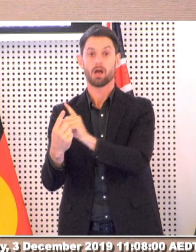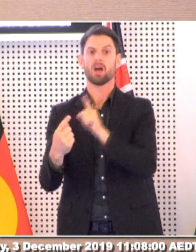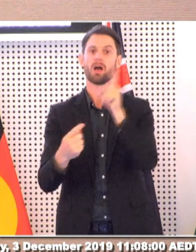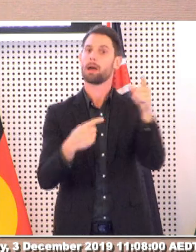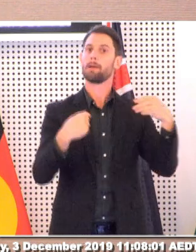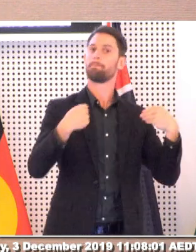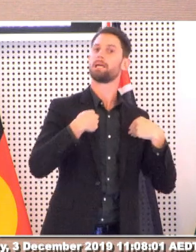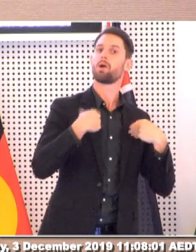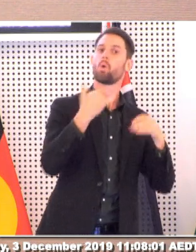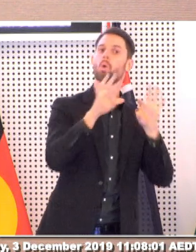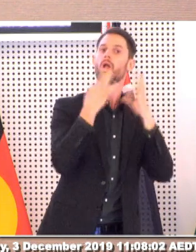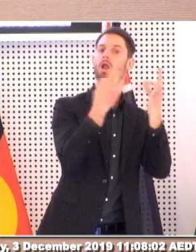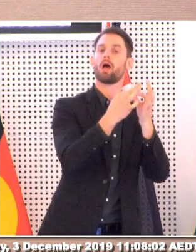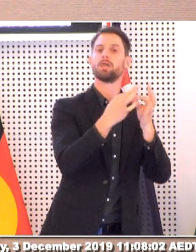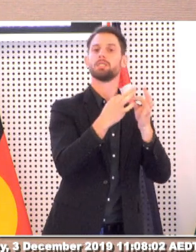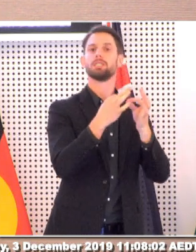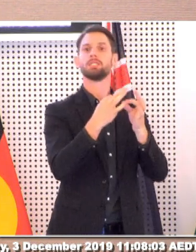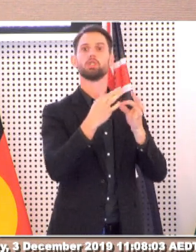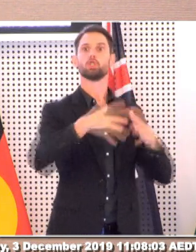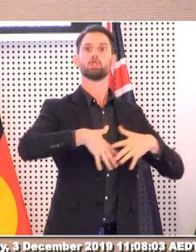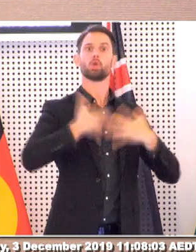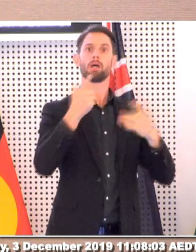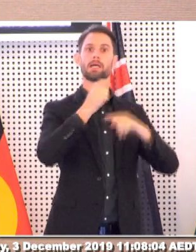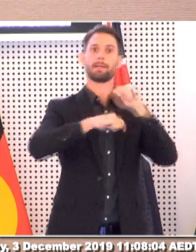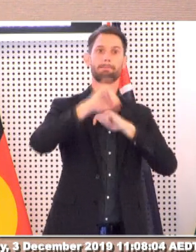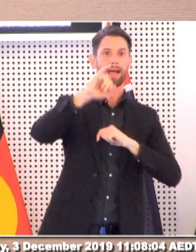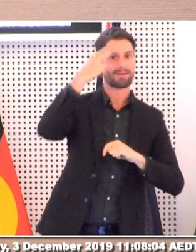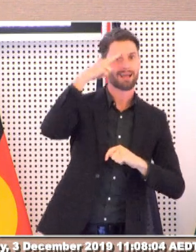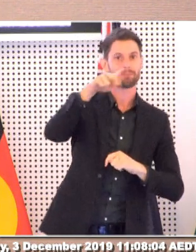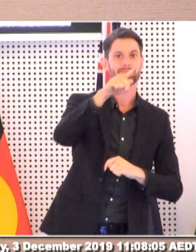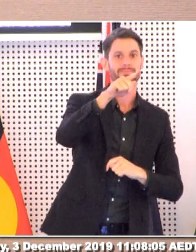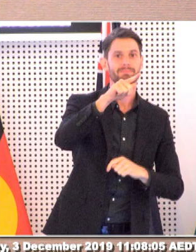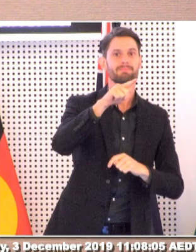about, I would say, protection of the service themselves, but also coming back to the thing